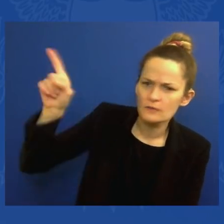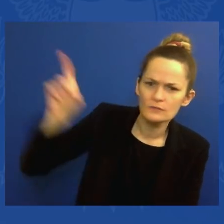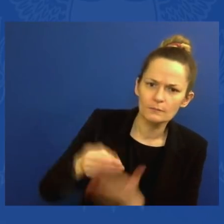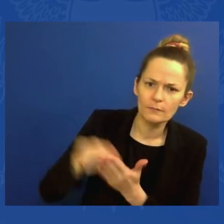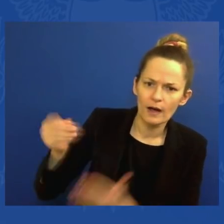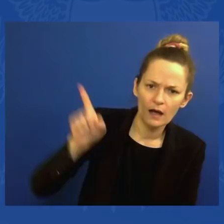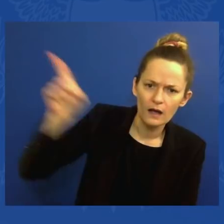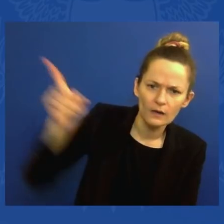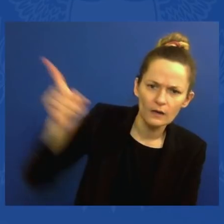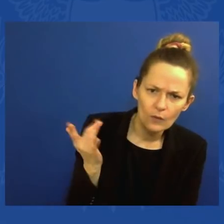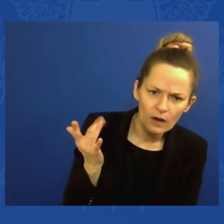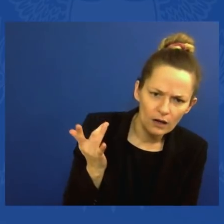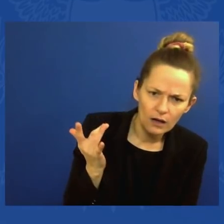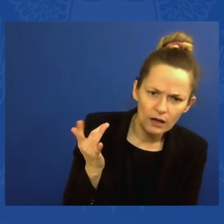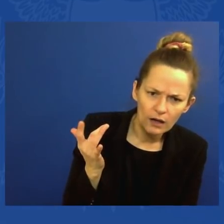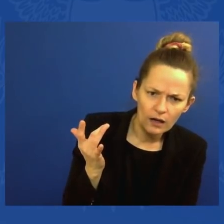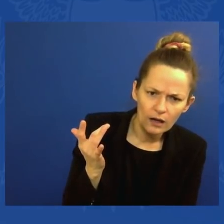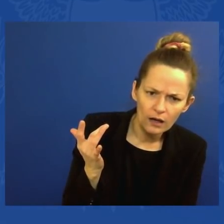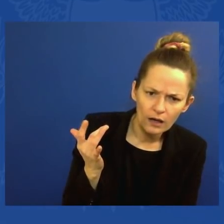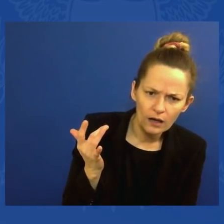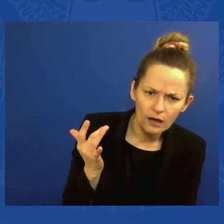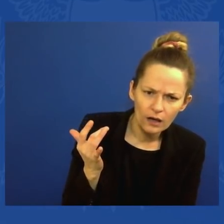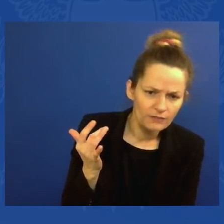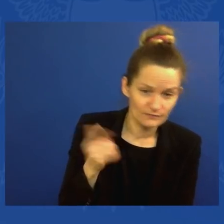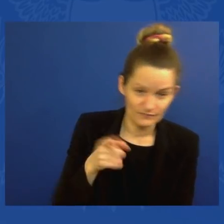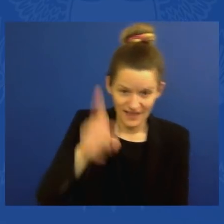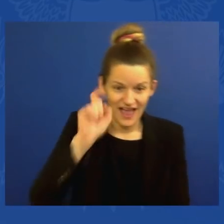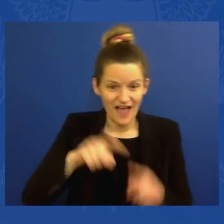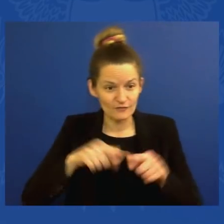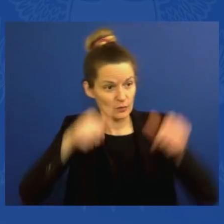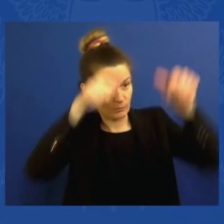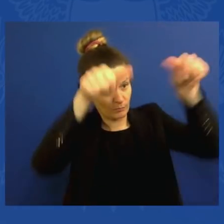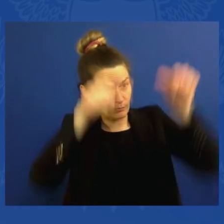on our sites so American manufacturers and businesses have a chance to raise their hand and say: